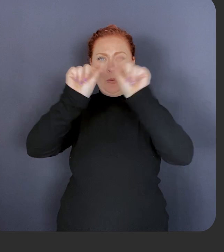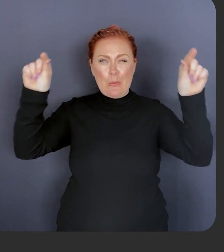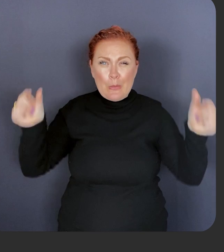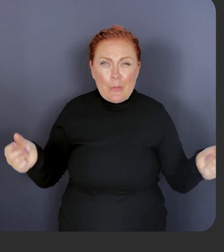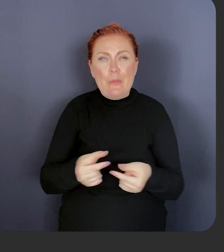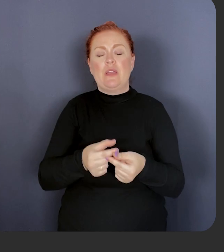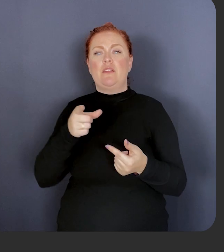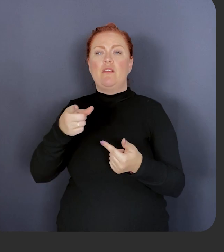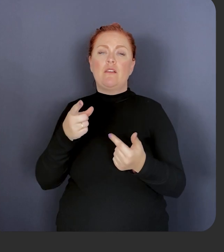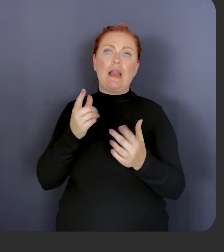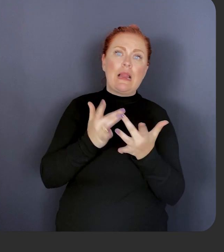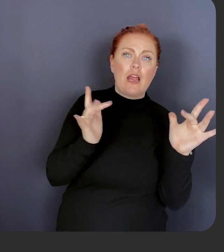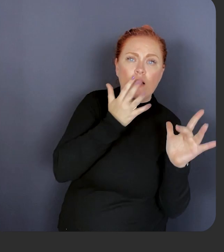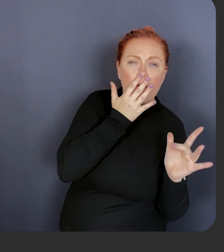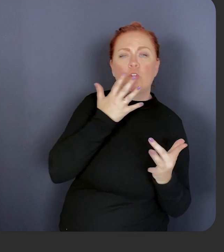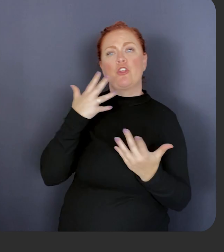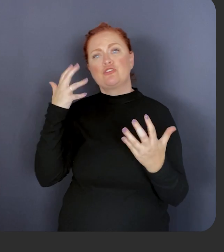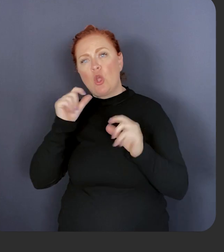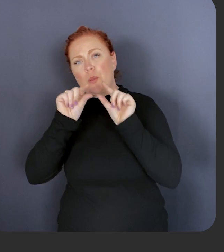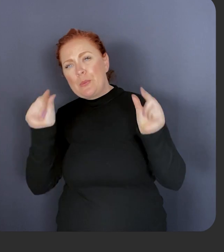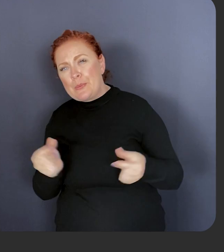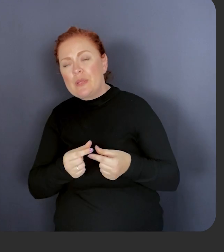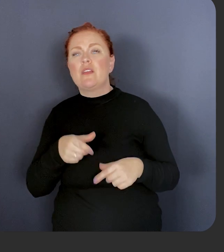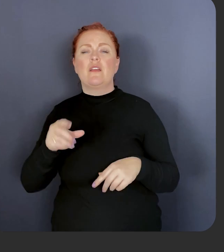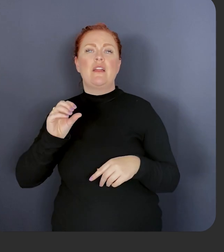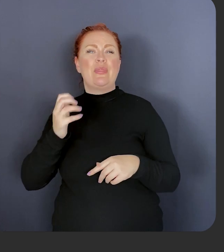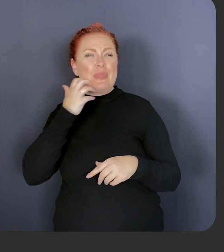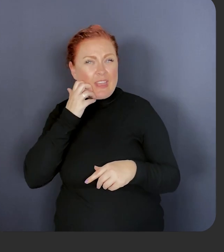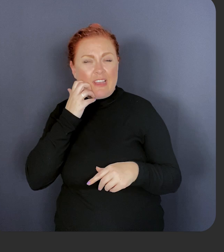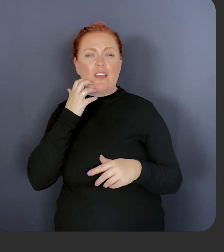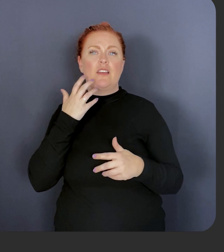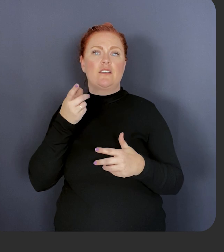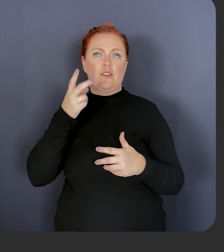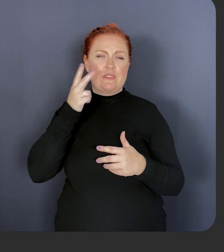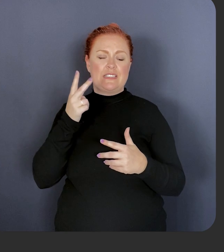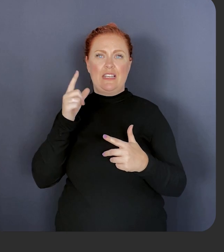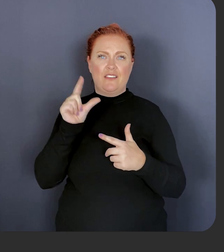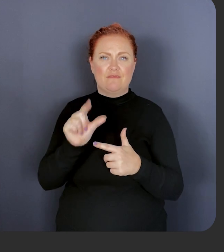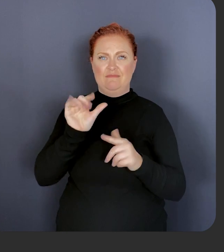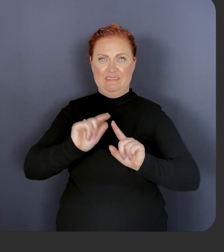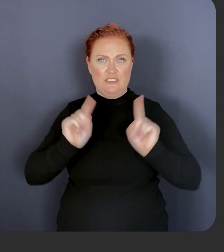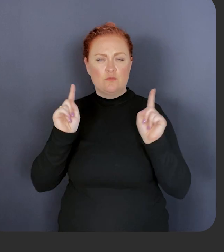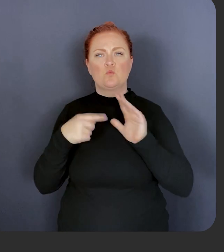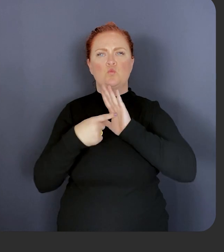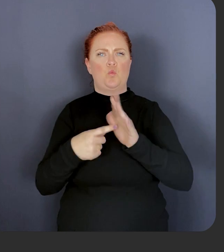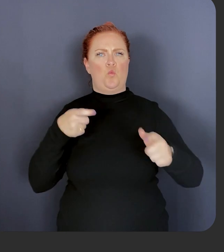It has a much higher contrast color. The outline is much significantly larger. So it's really showing that control.